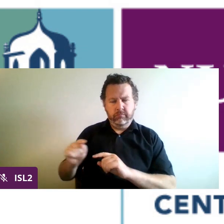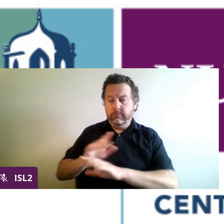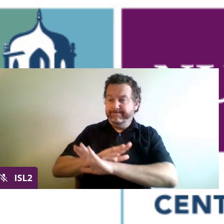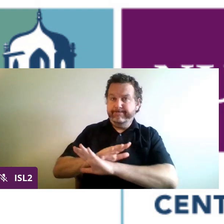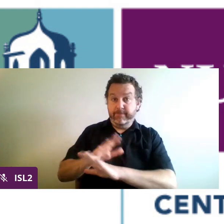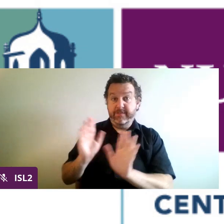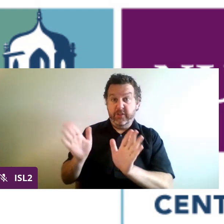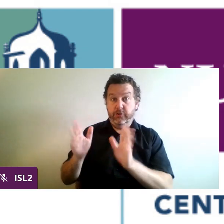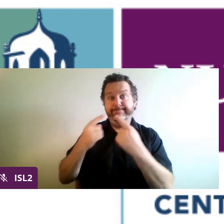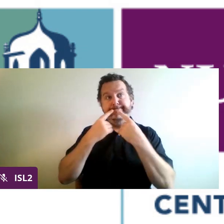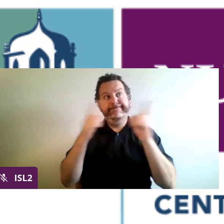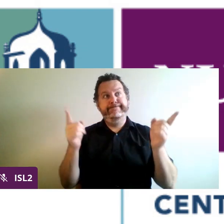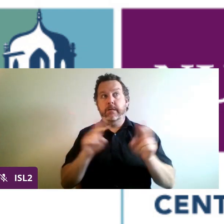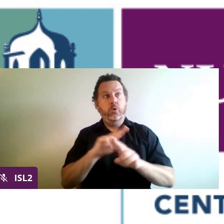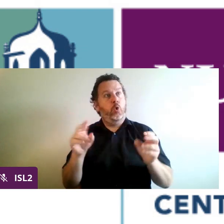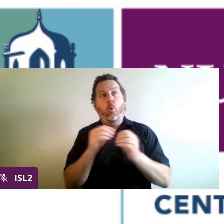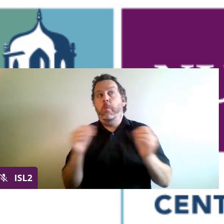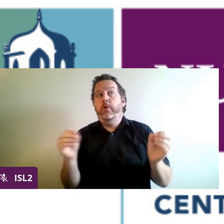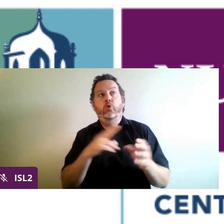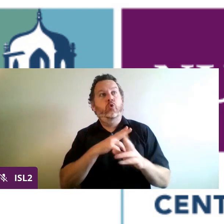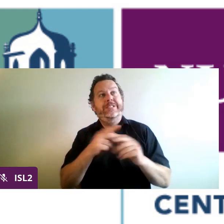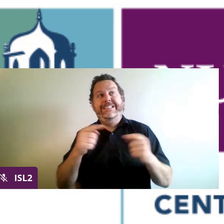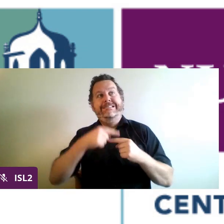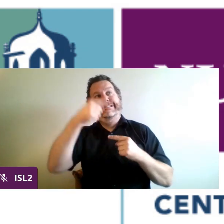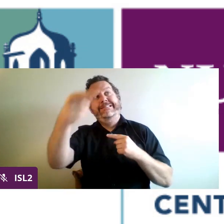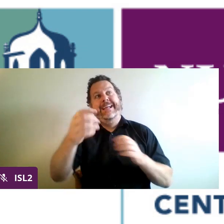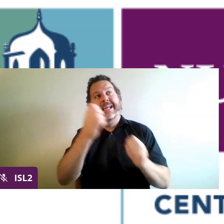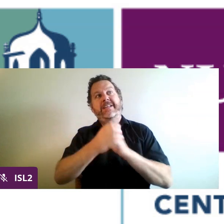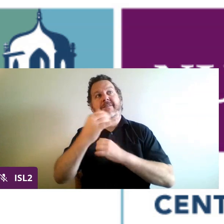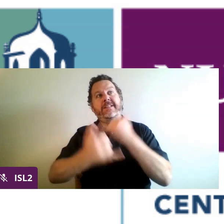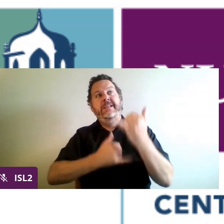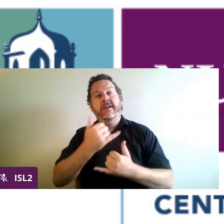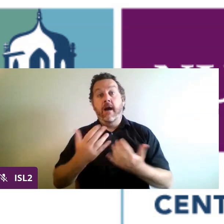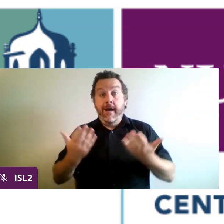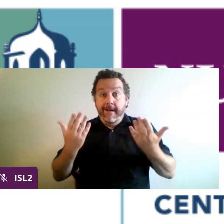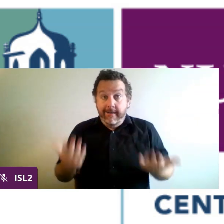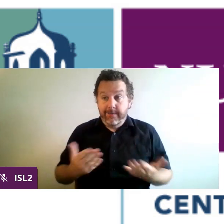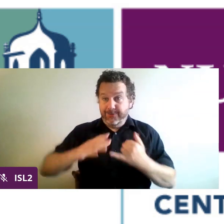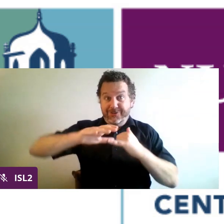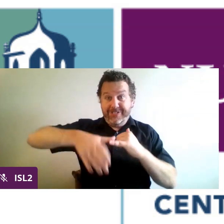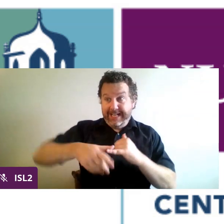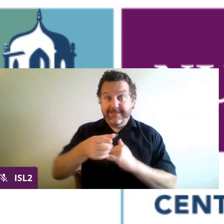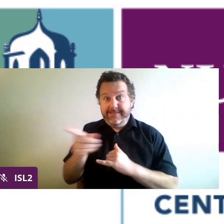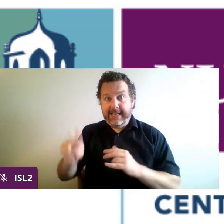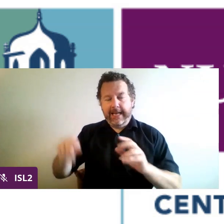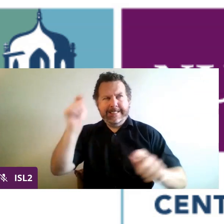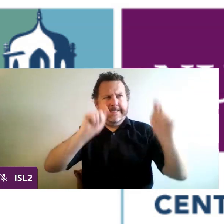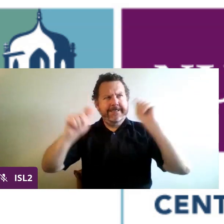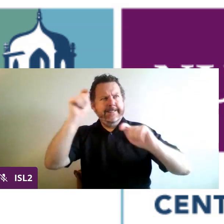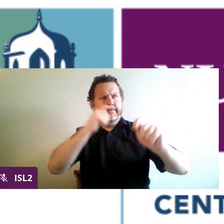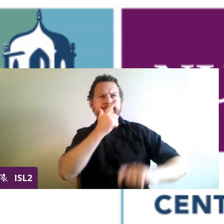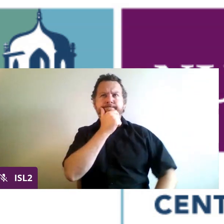, they are notified they won't be open for the rest of the air, now is an opportunity to think